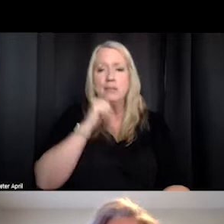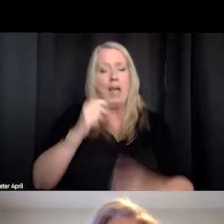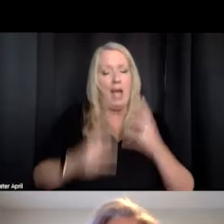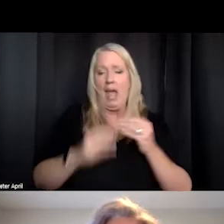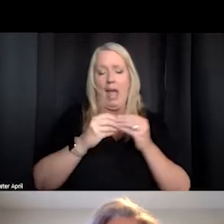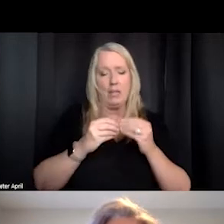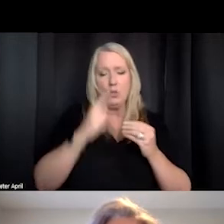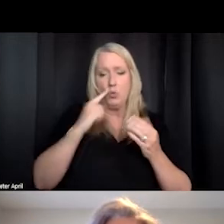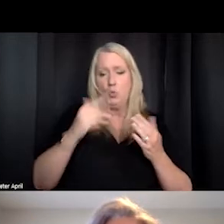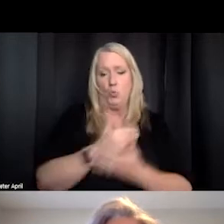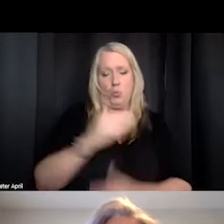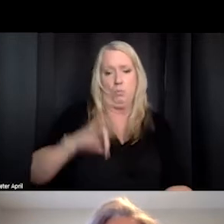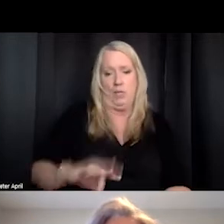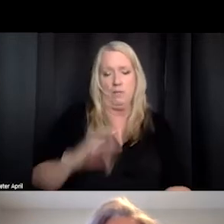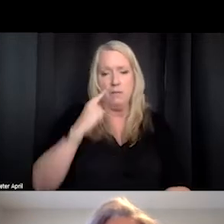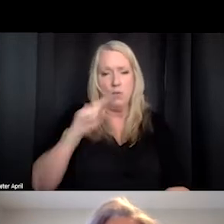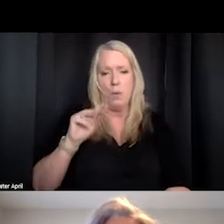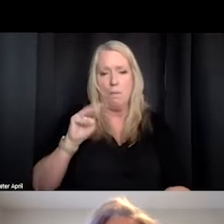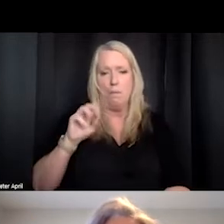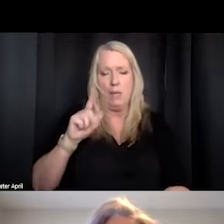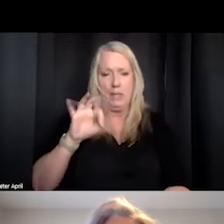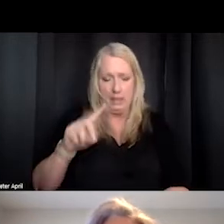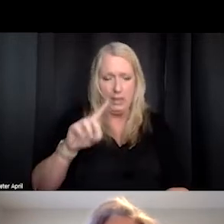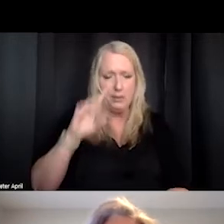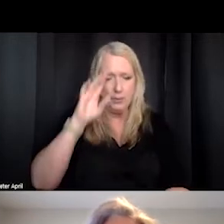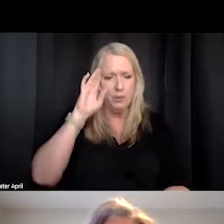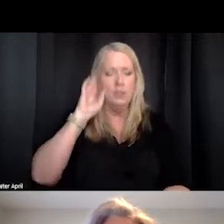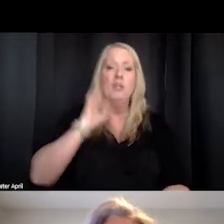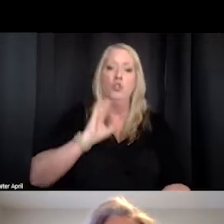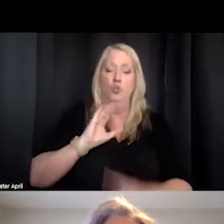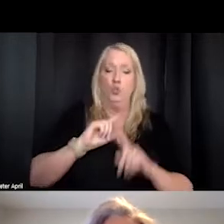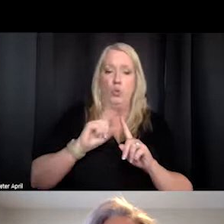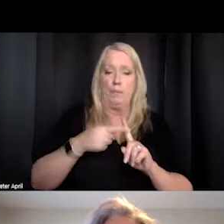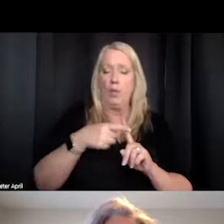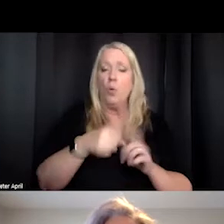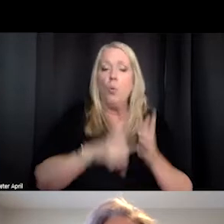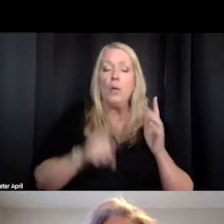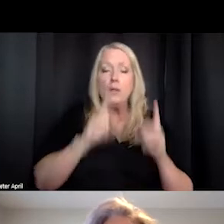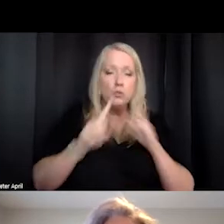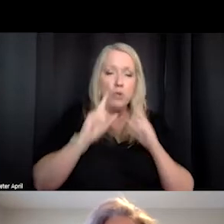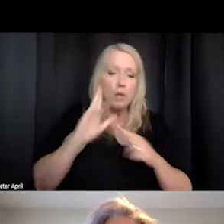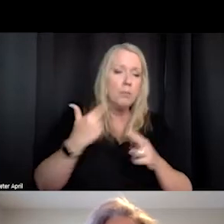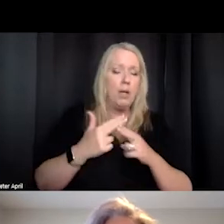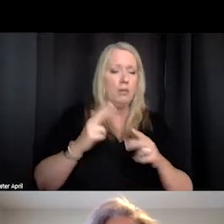BENEFIT IN MEDICAID. IT, IT IT BASICALLY TALKS ABOUT, THE DIFFERENT KIND OF MEDICAID